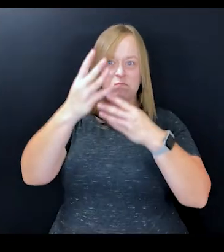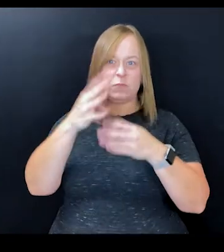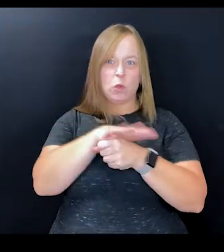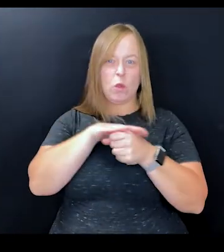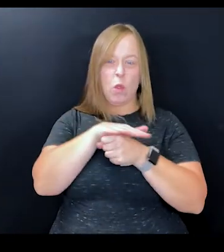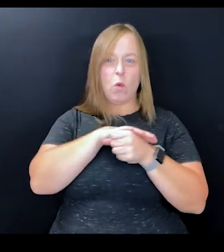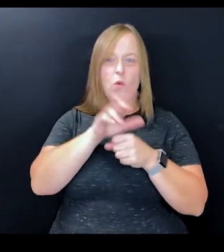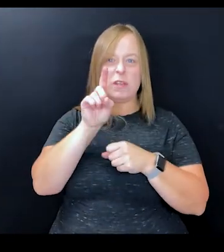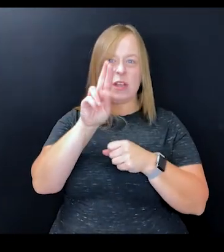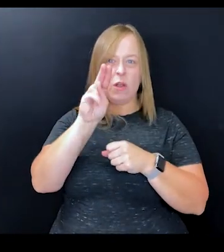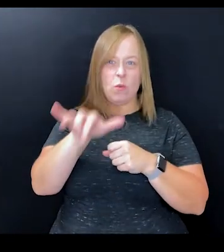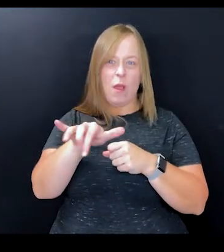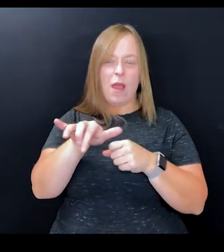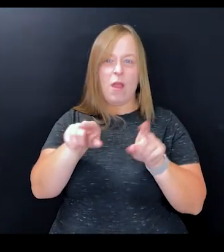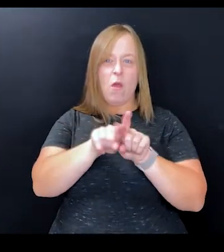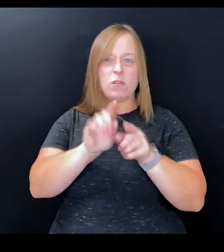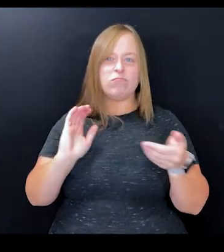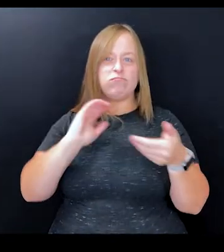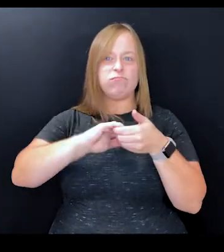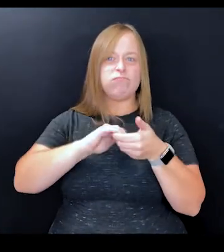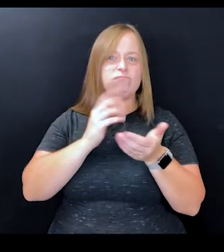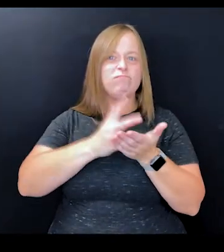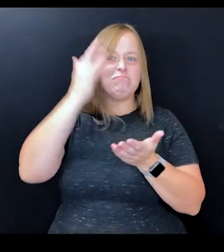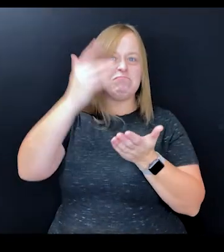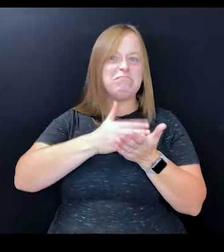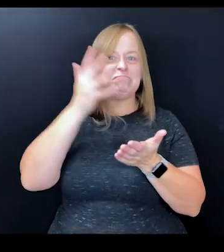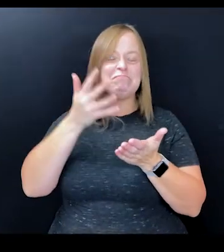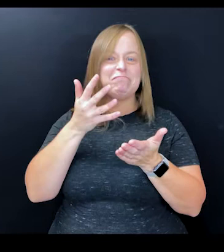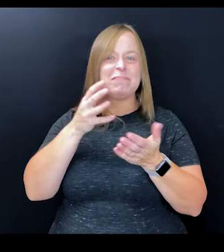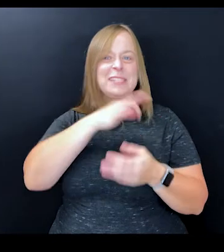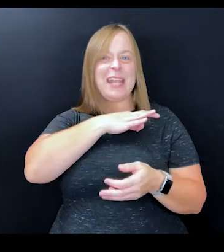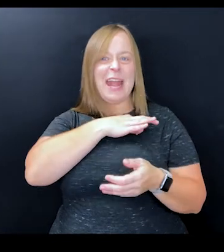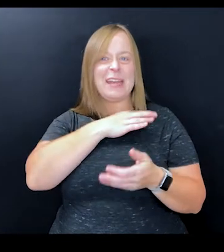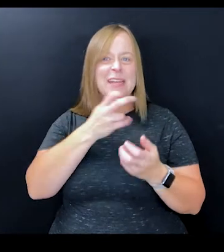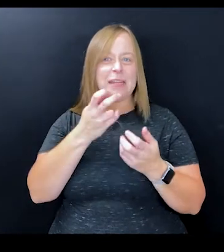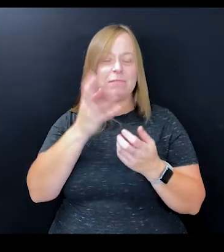DRNY also will occasionally host candidate forums,